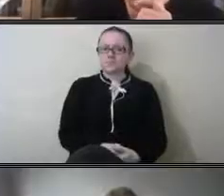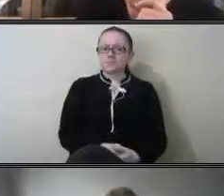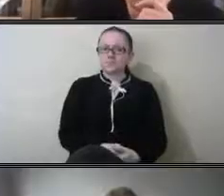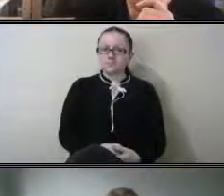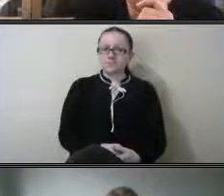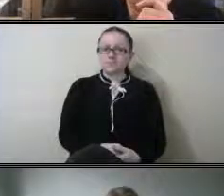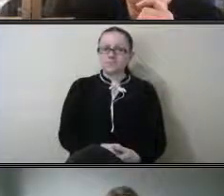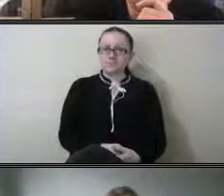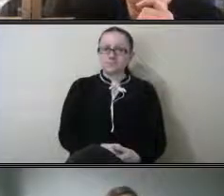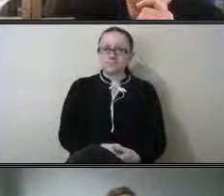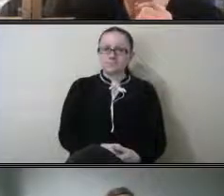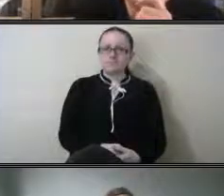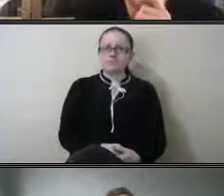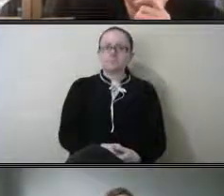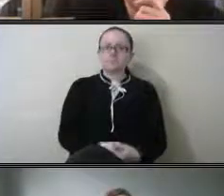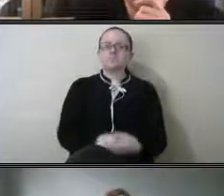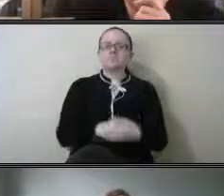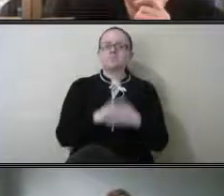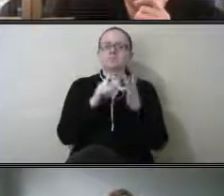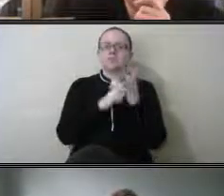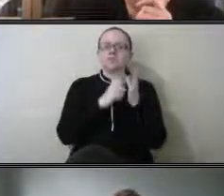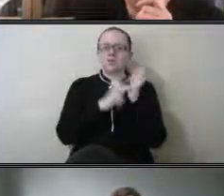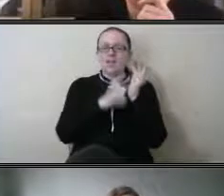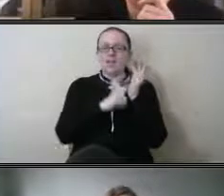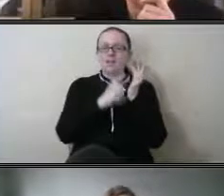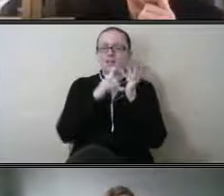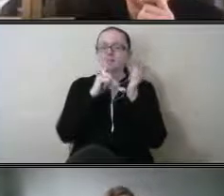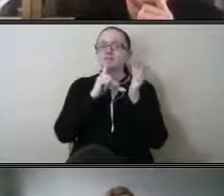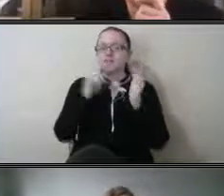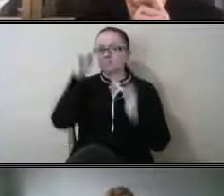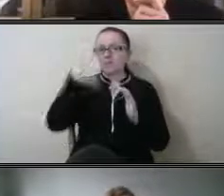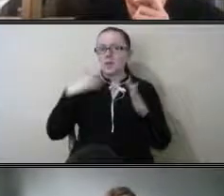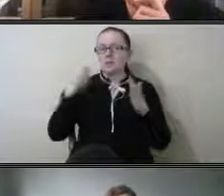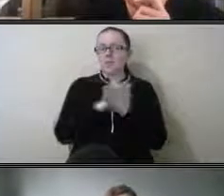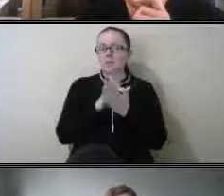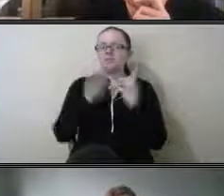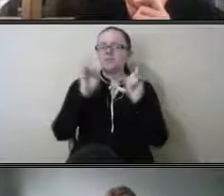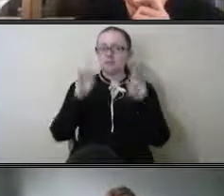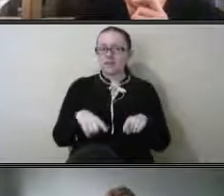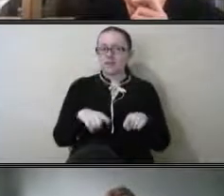i'm happy to start that conversation um i think similar to what libby was talking about